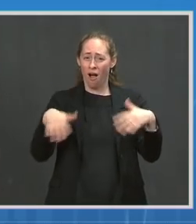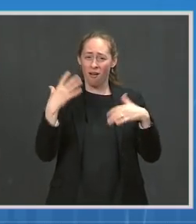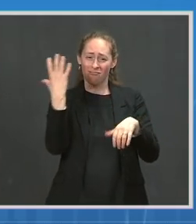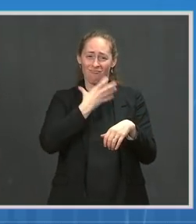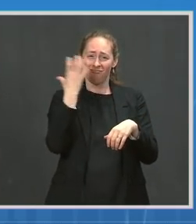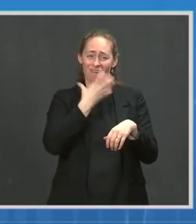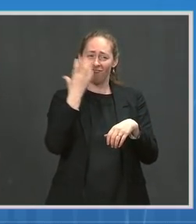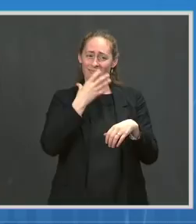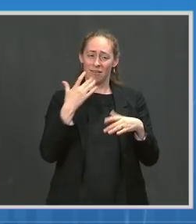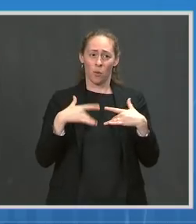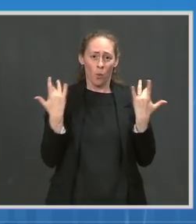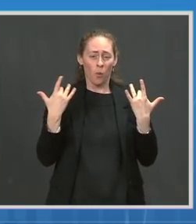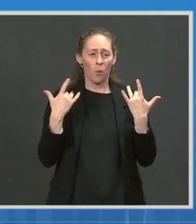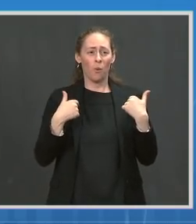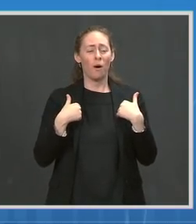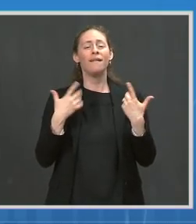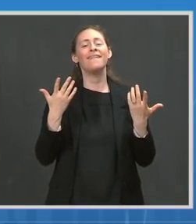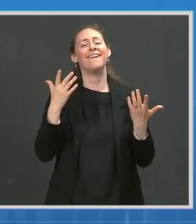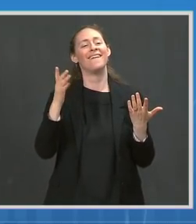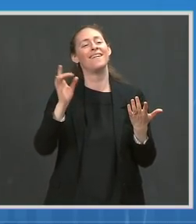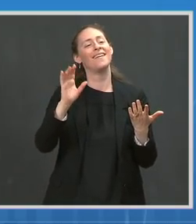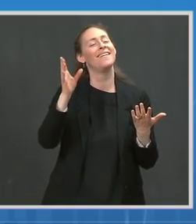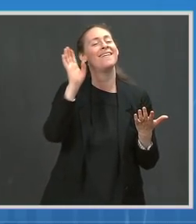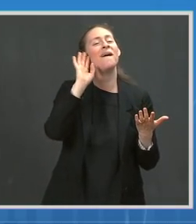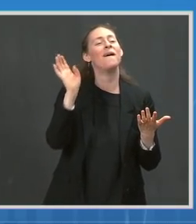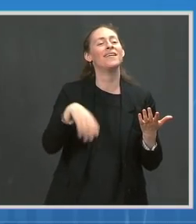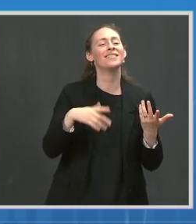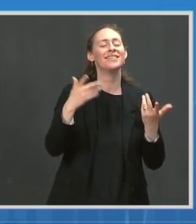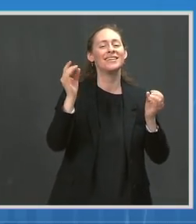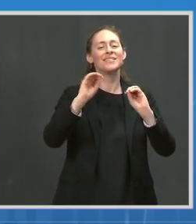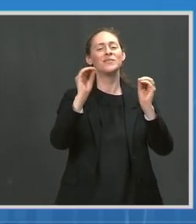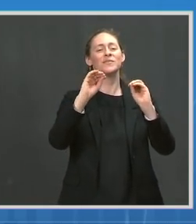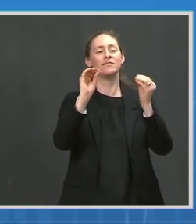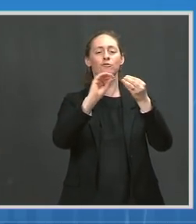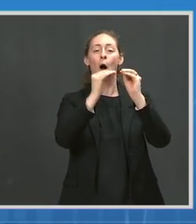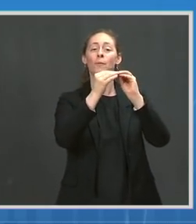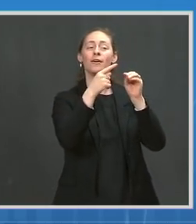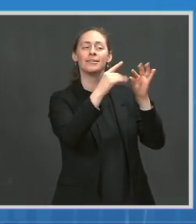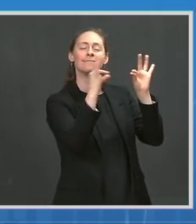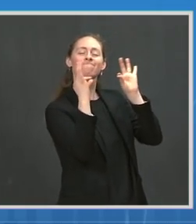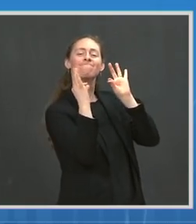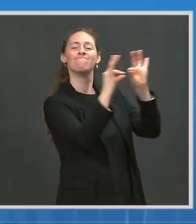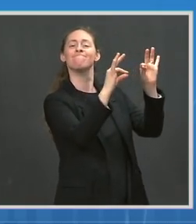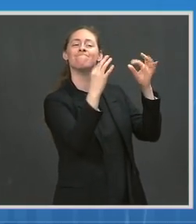Obviously, there is no number high enough for us. And we are putting 28 million vaccines a week